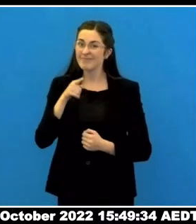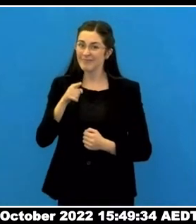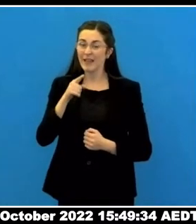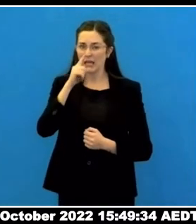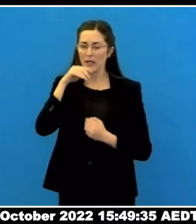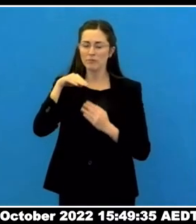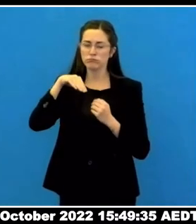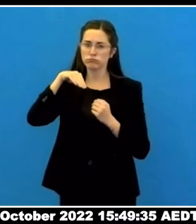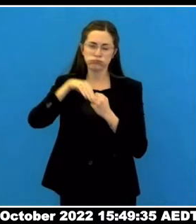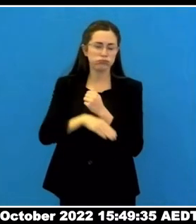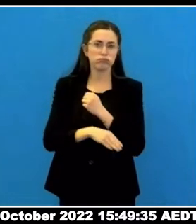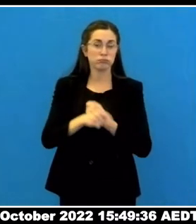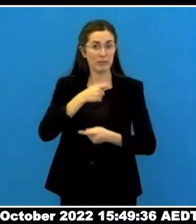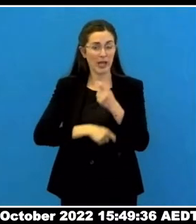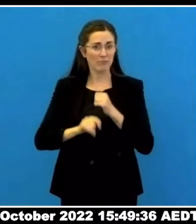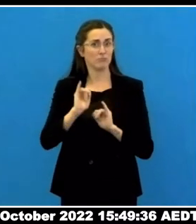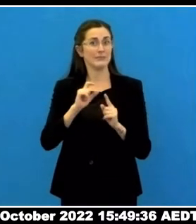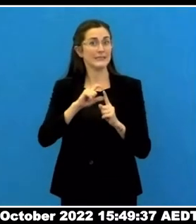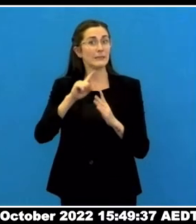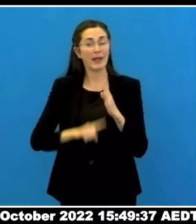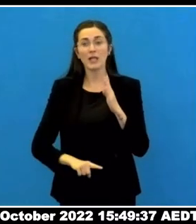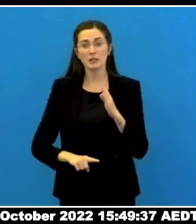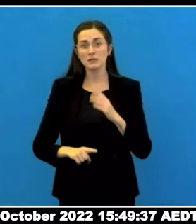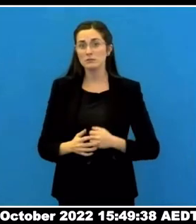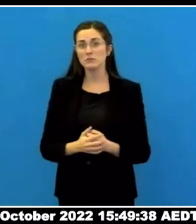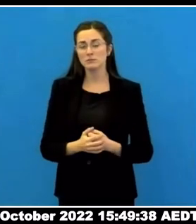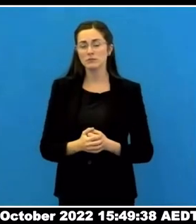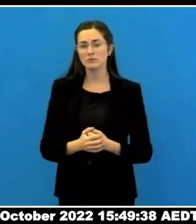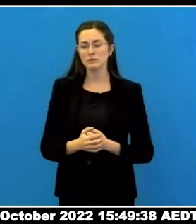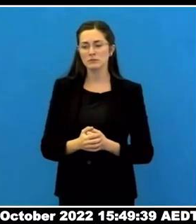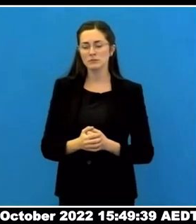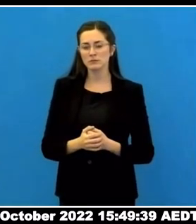So, if they understand the problem from the beginning,